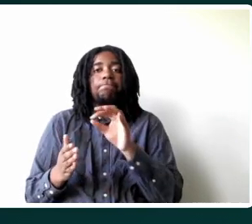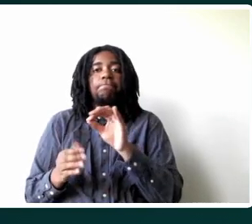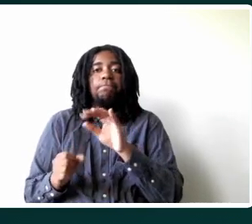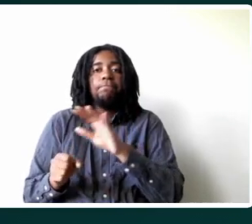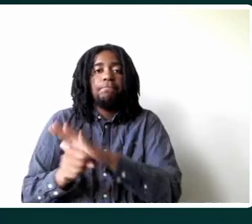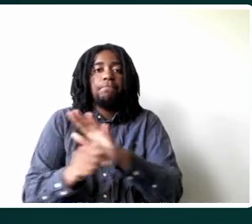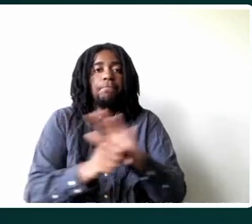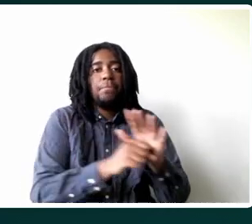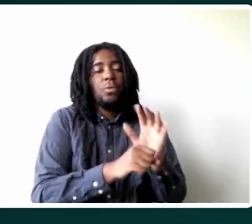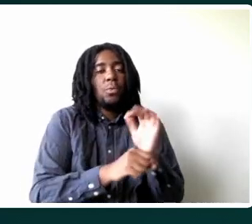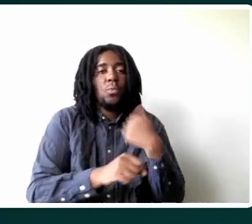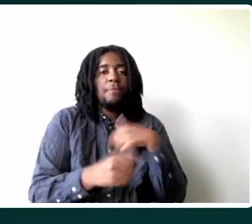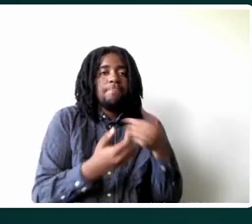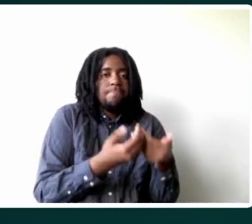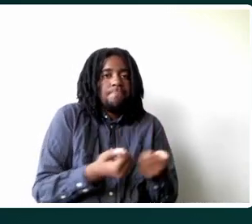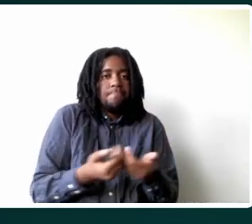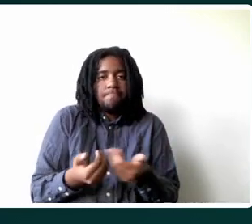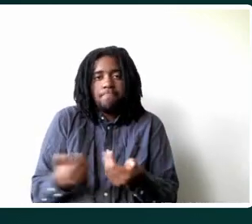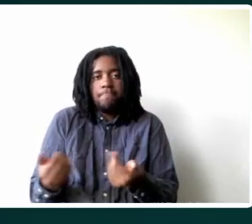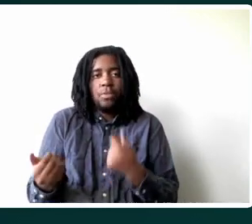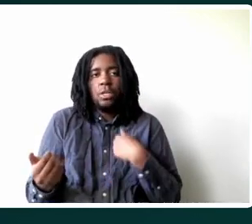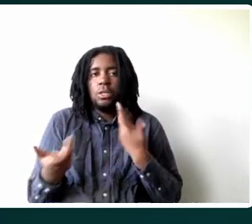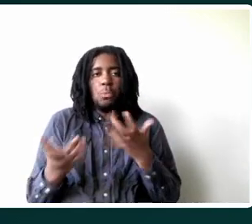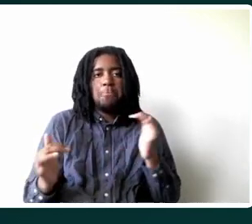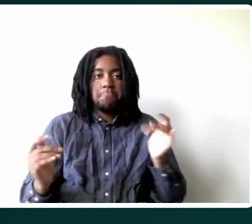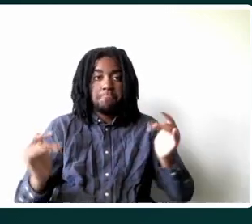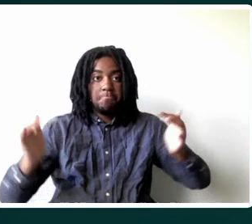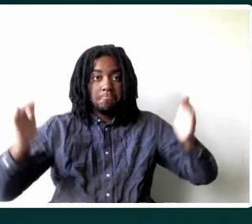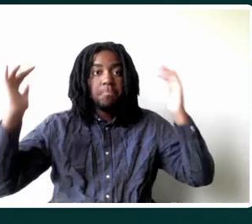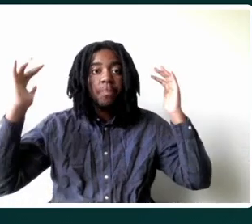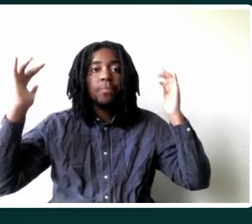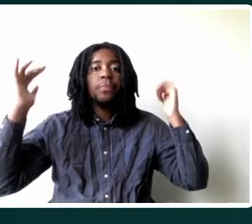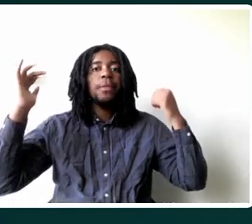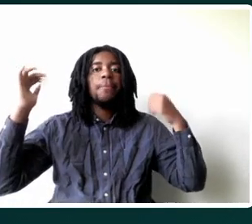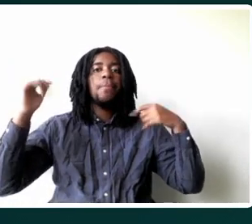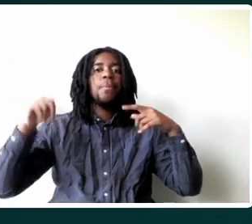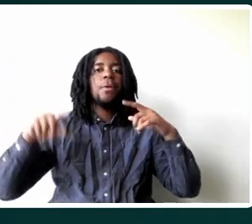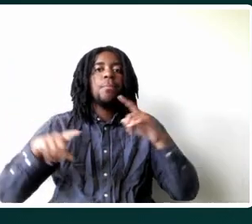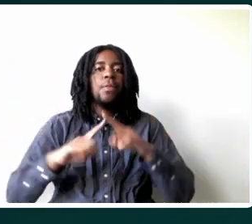so that it wouldn't be too overwhelming. But they were able to meet in cross-school groups